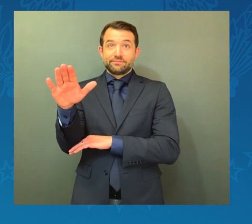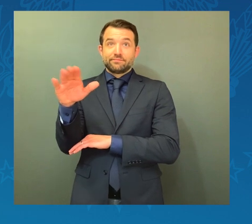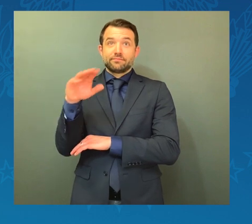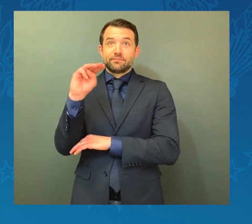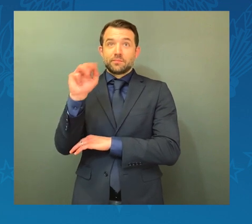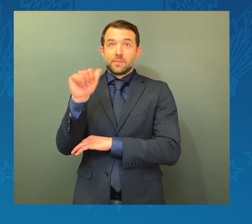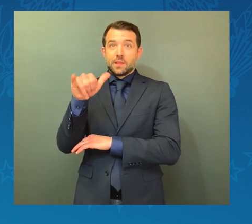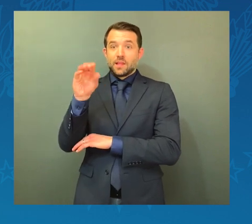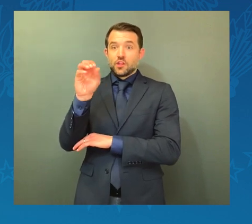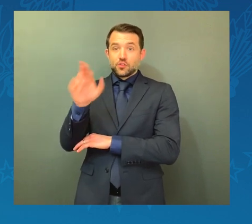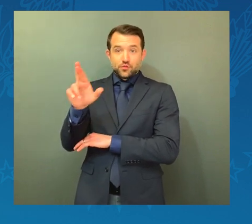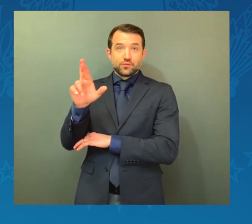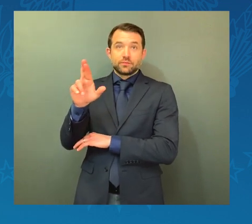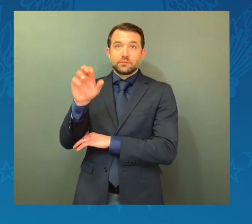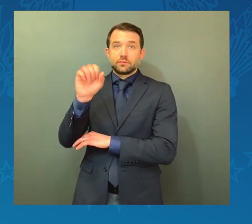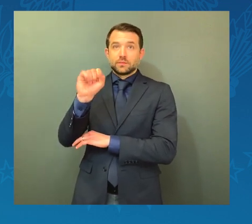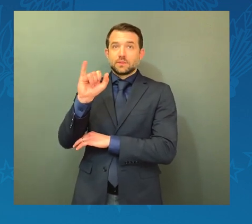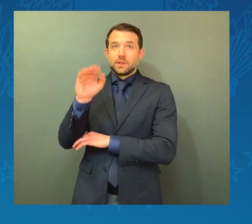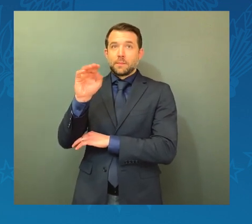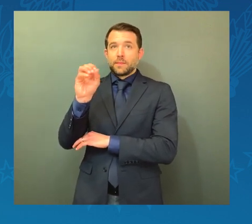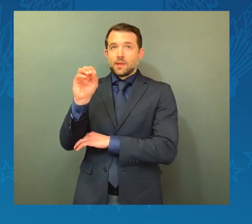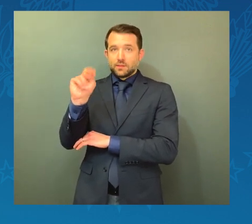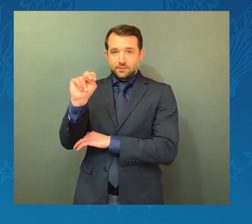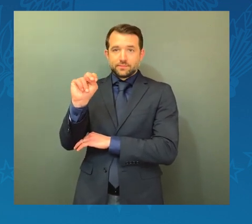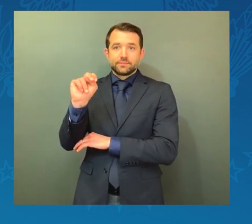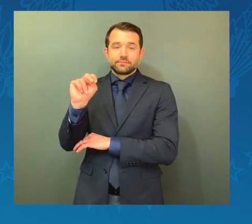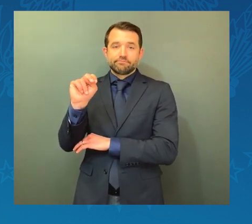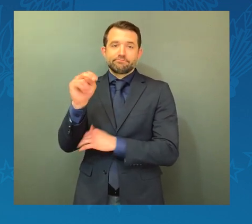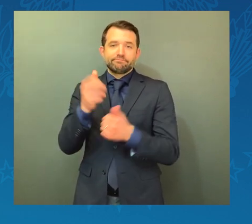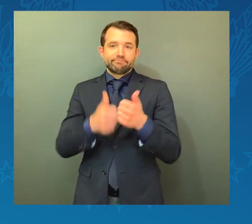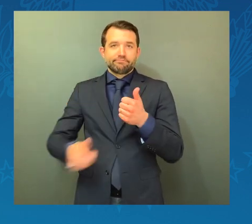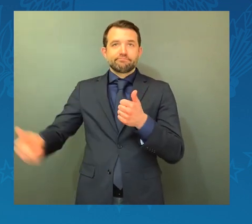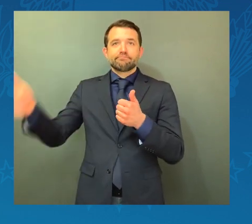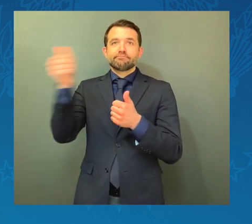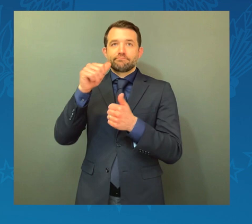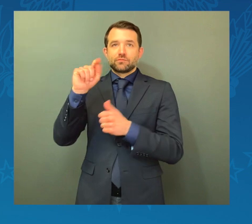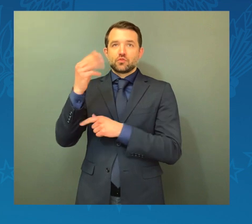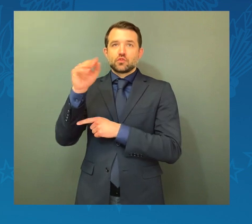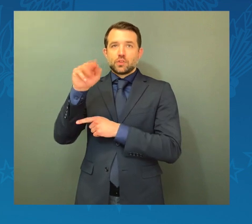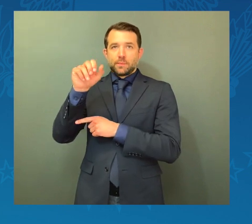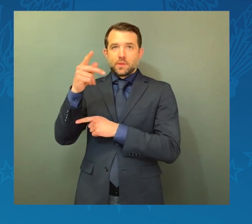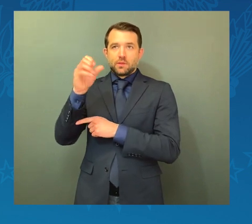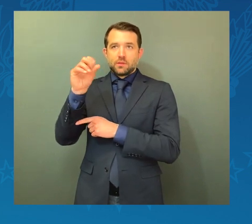Chairman Thompson, Bill Bynum, my name is Joyce Johnson,